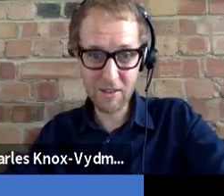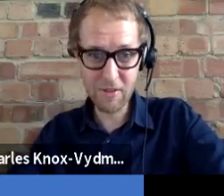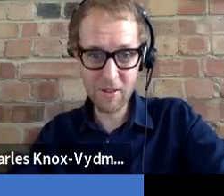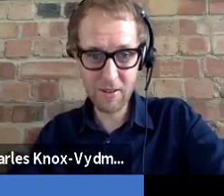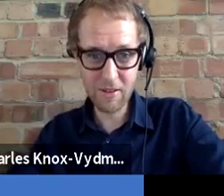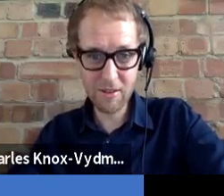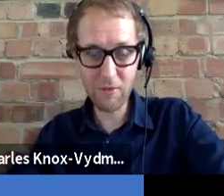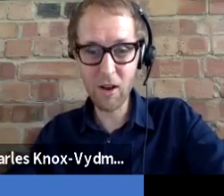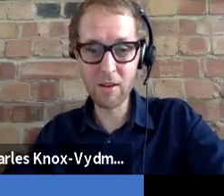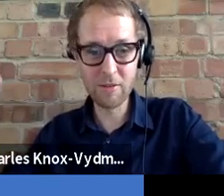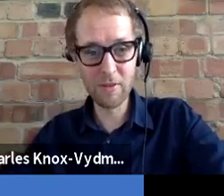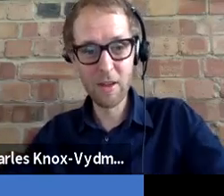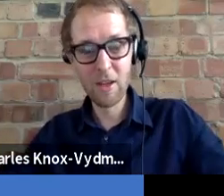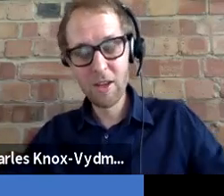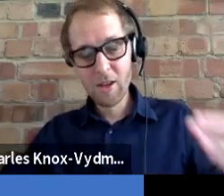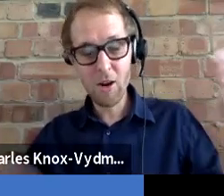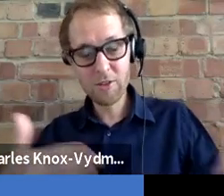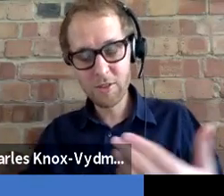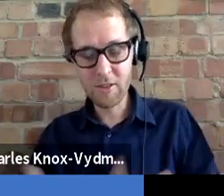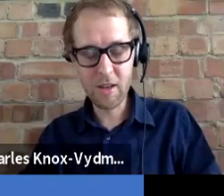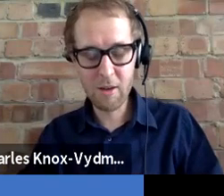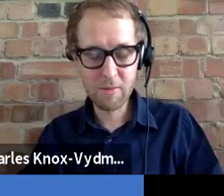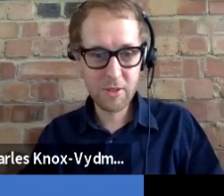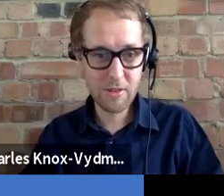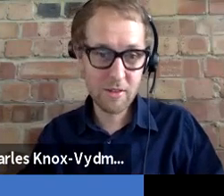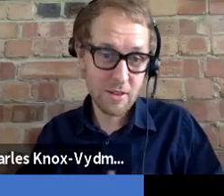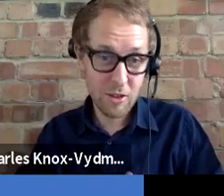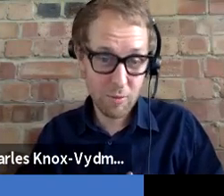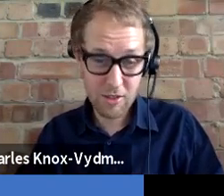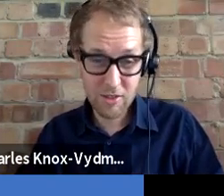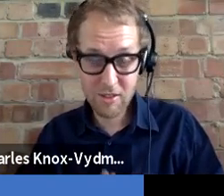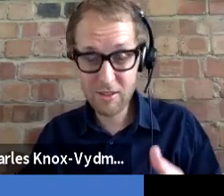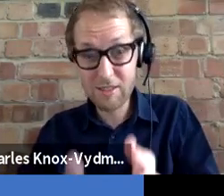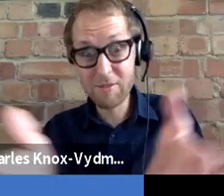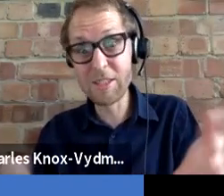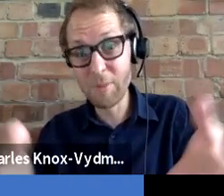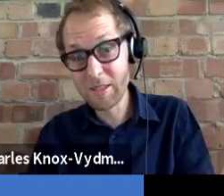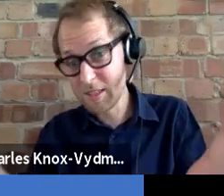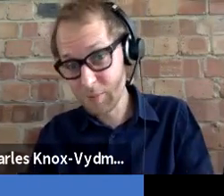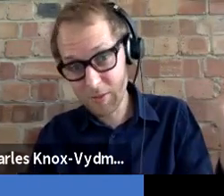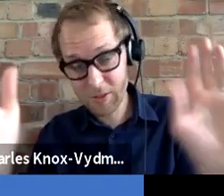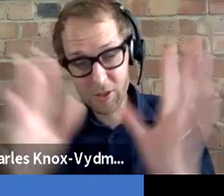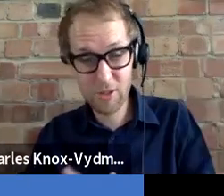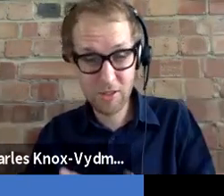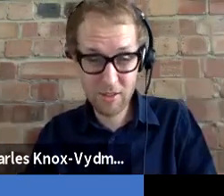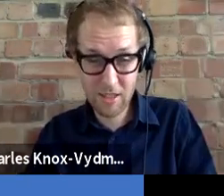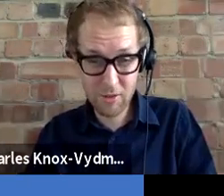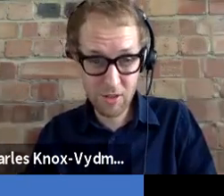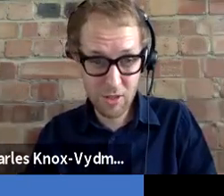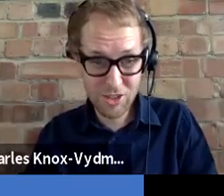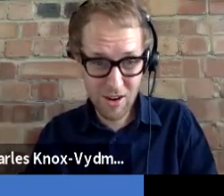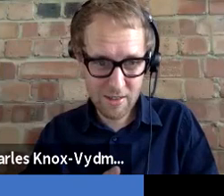of the different kind of cost that social protection disability specific social protection schemes are trying to address